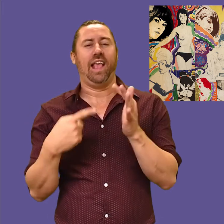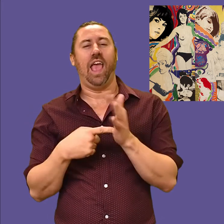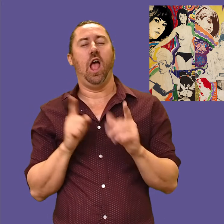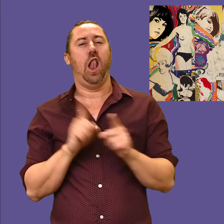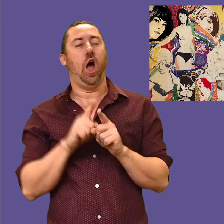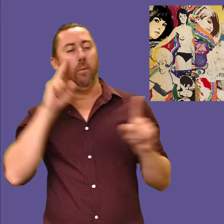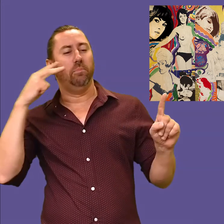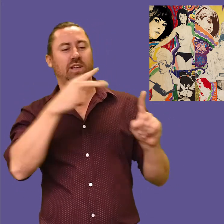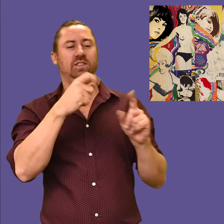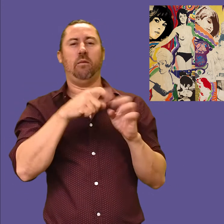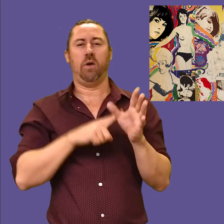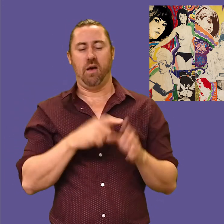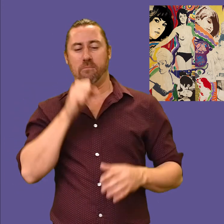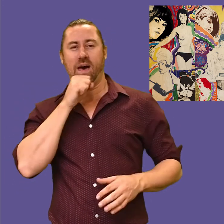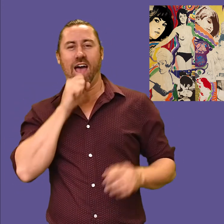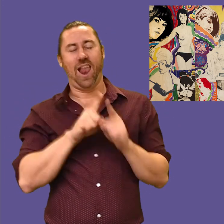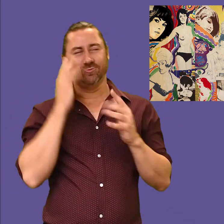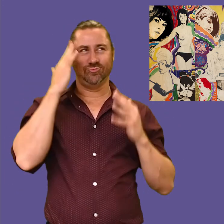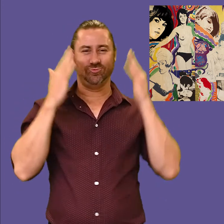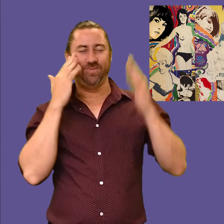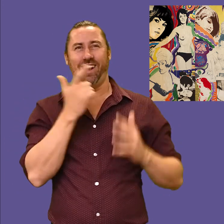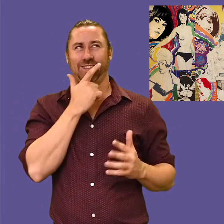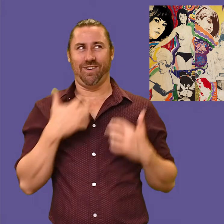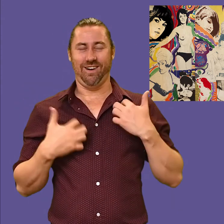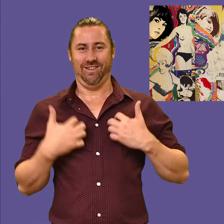albeit a heterosexual male fantasy version of it.